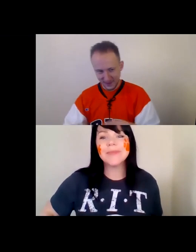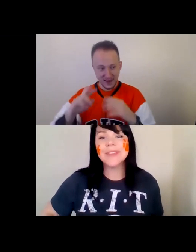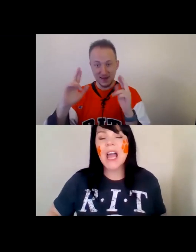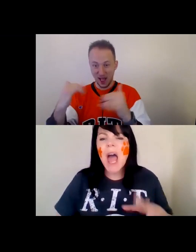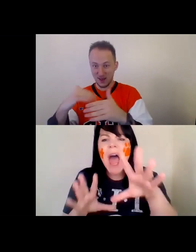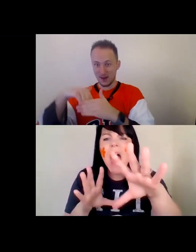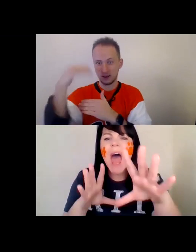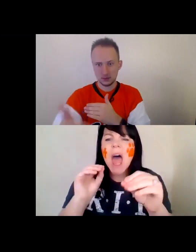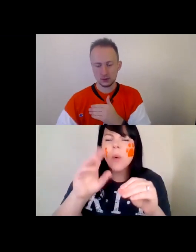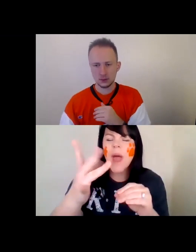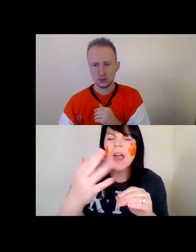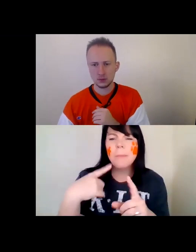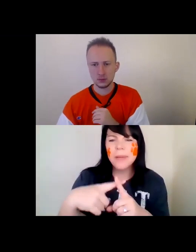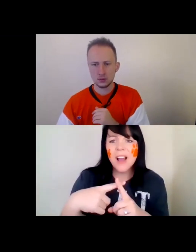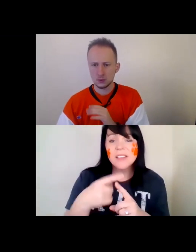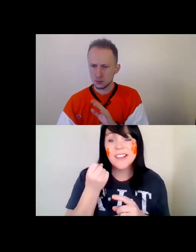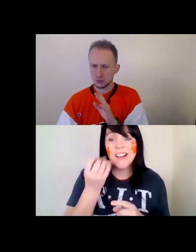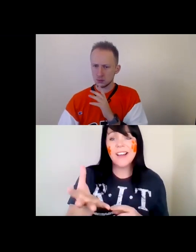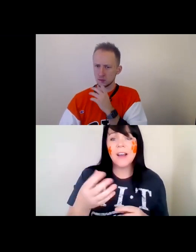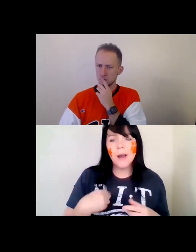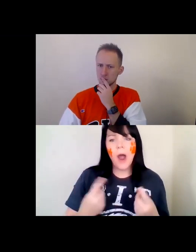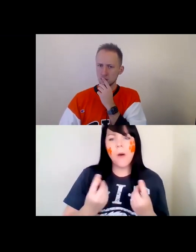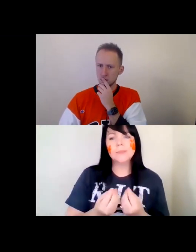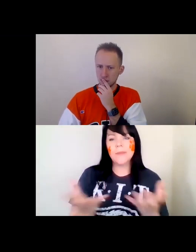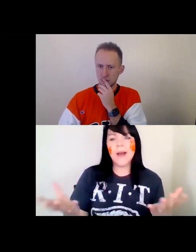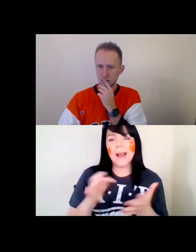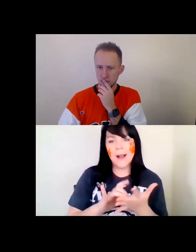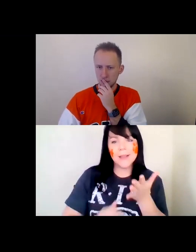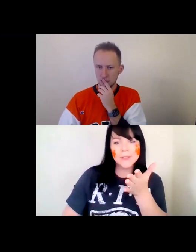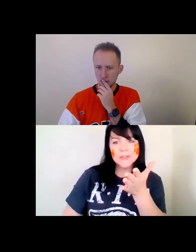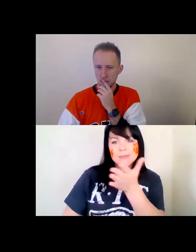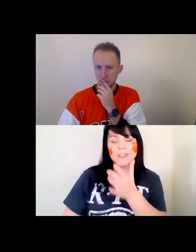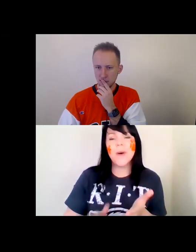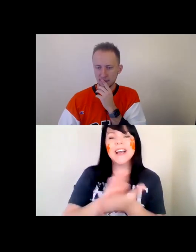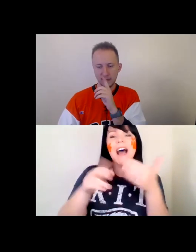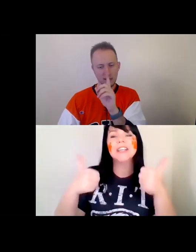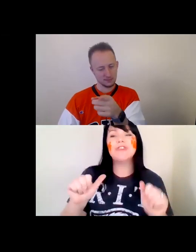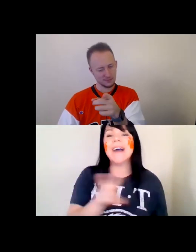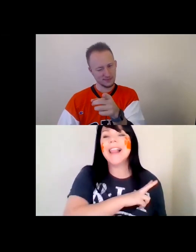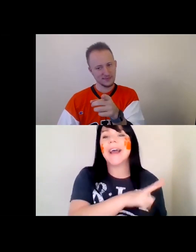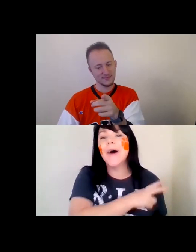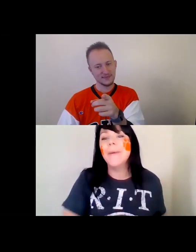Michelle: Oh, and by the way, we always provide the calculators. So, nice try, Vladimir.